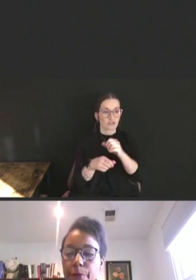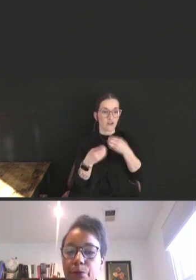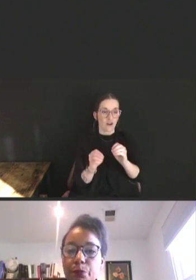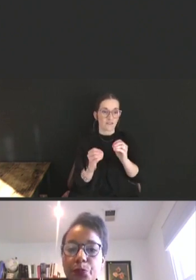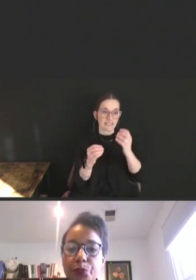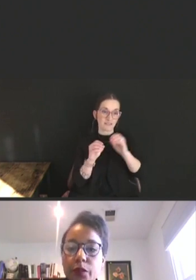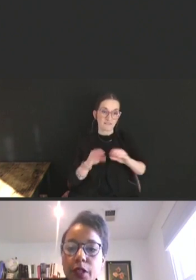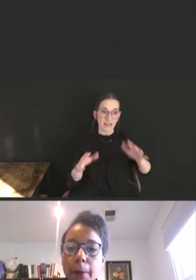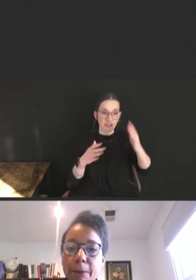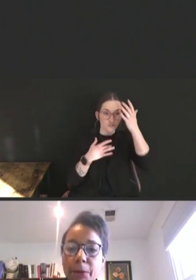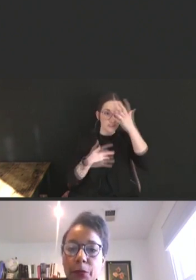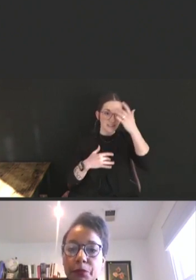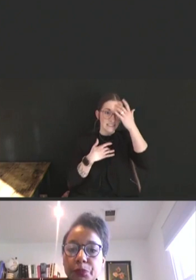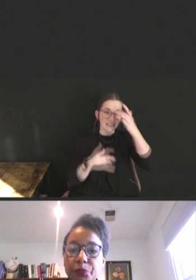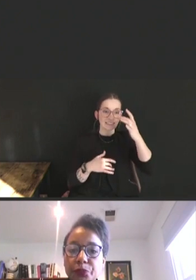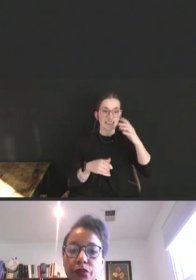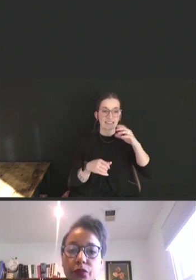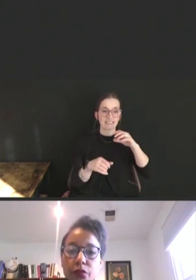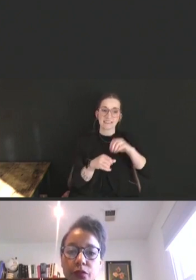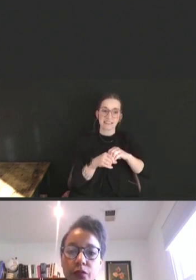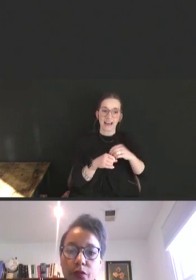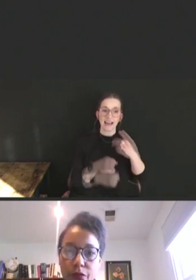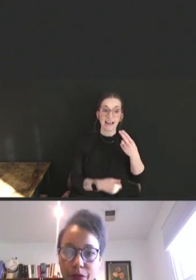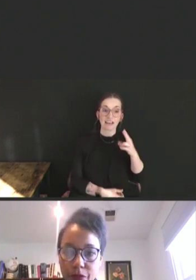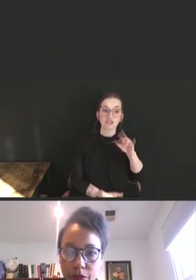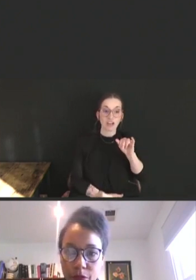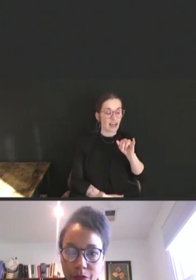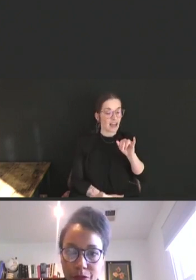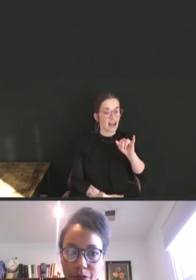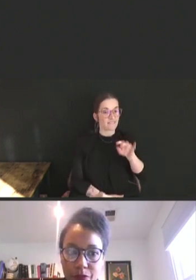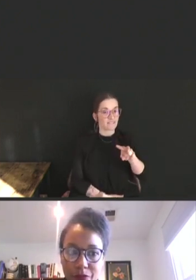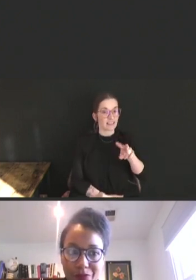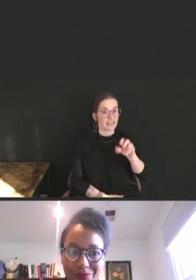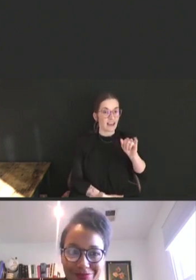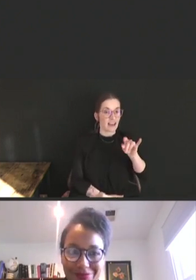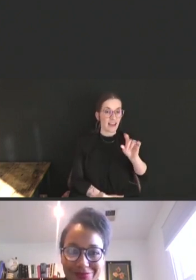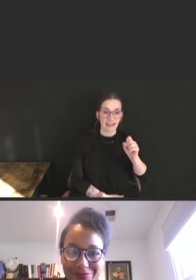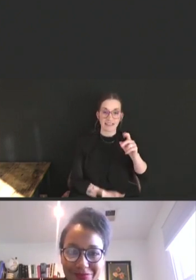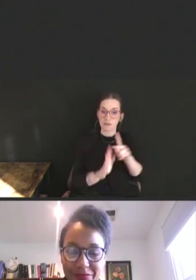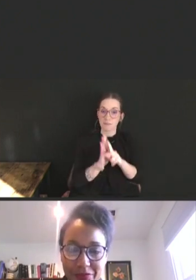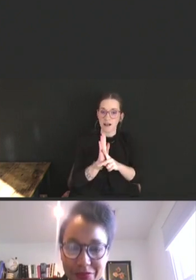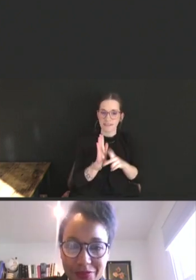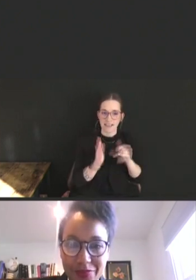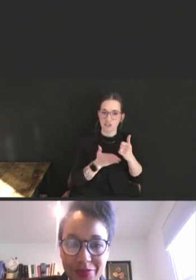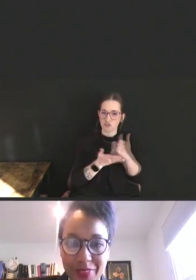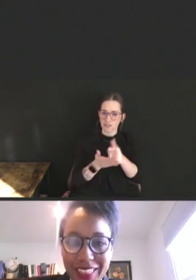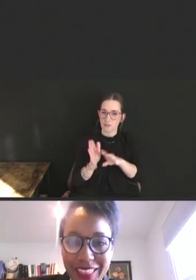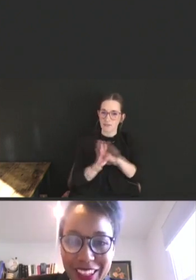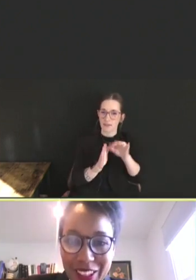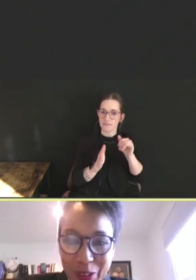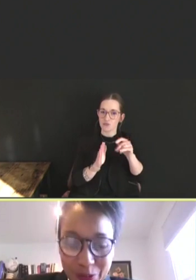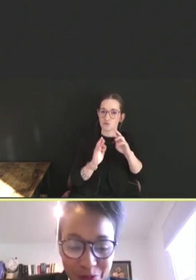role in developing this report. Commander Marshall, your slides are up you have the floor. Valerie Marshall: Thank you.